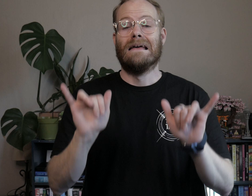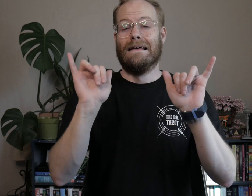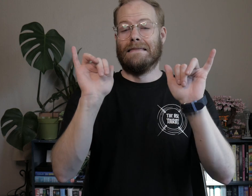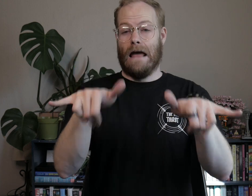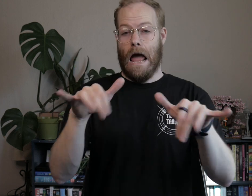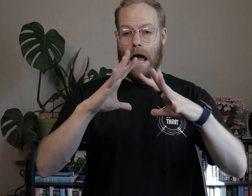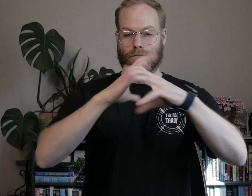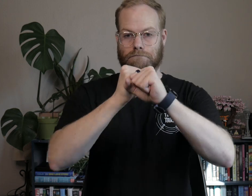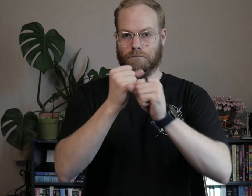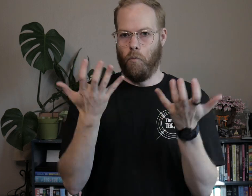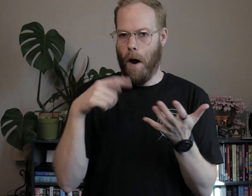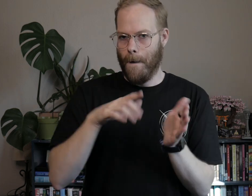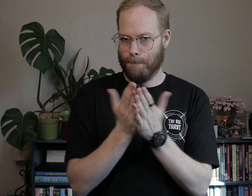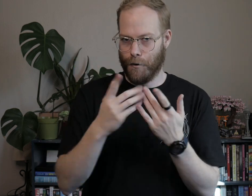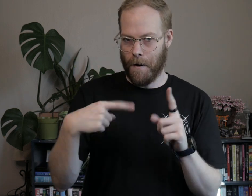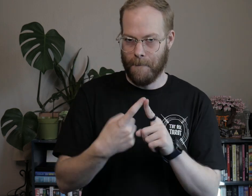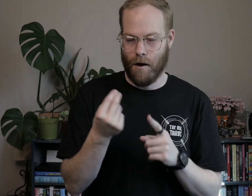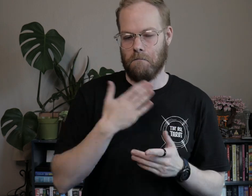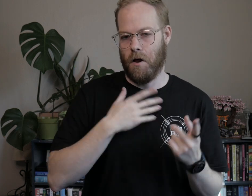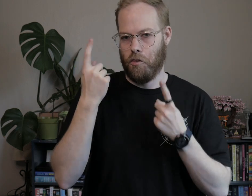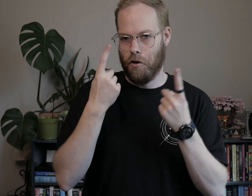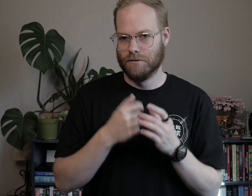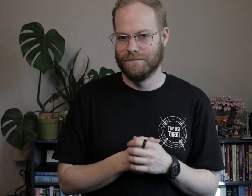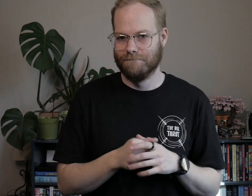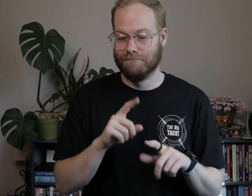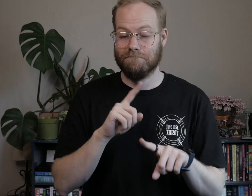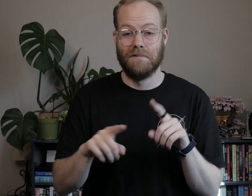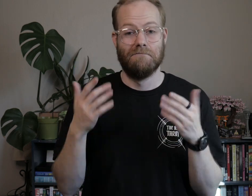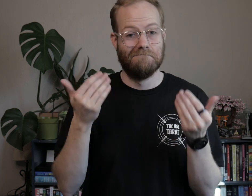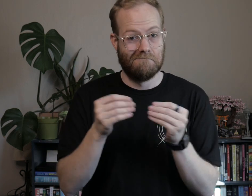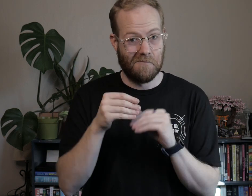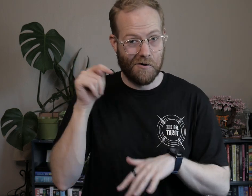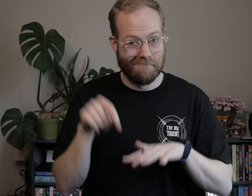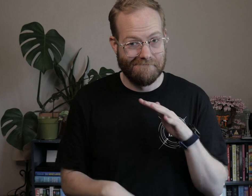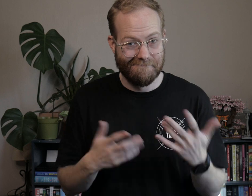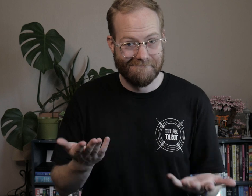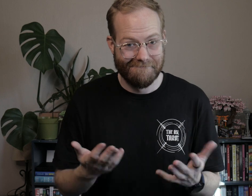That’s the short version of what this book is about and my thoughts, but let’s go more in-depth shall we?